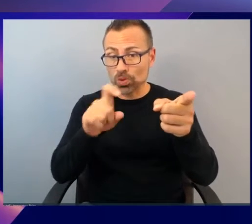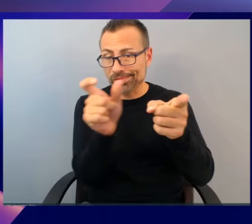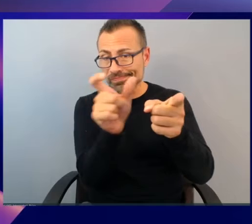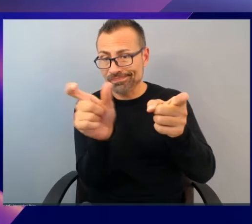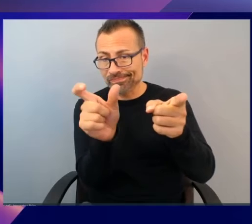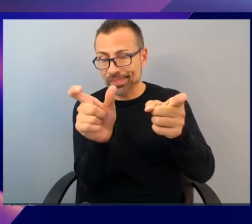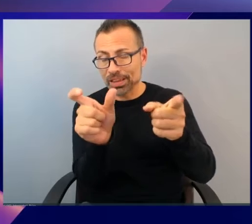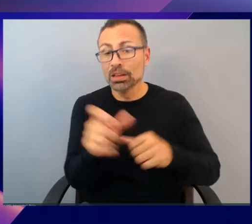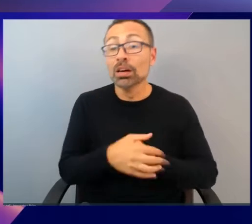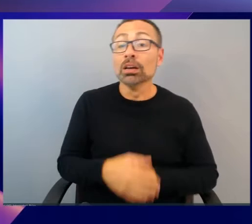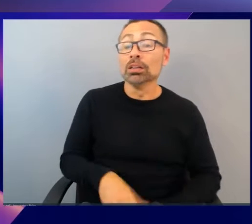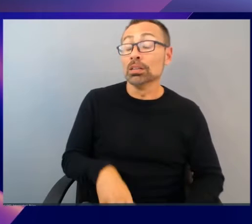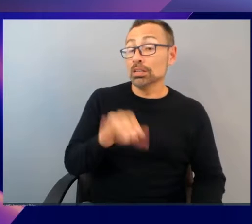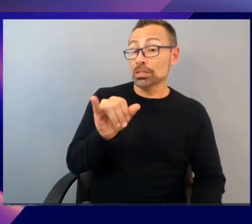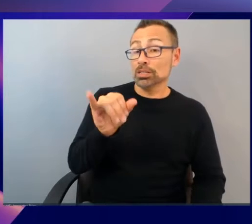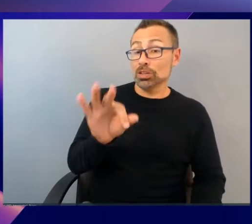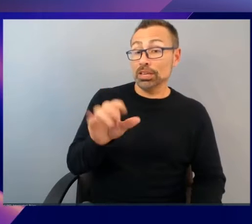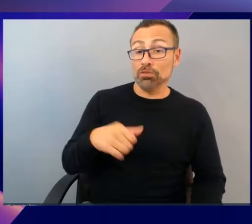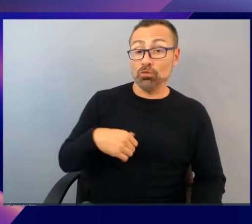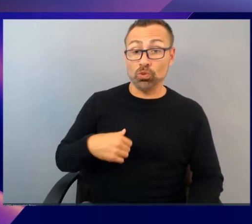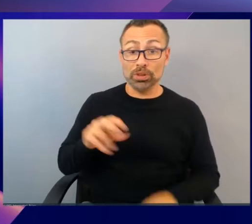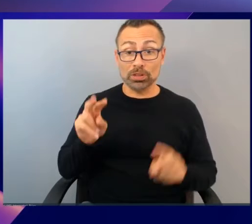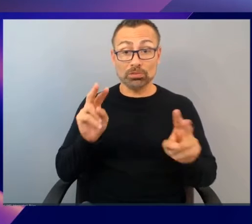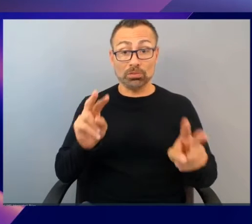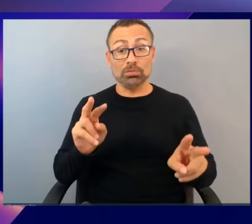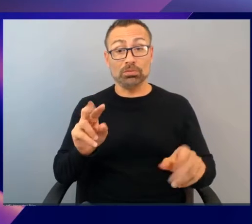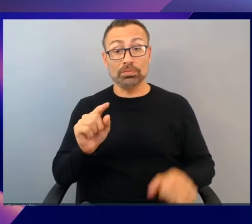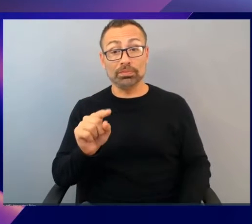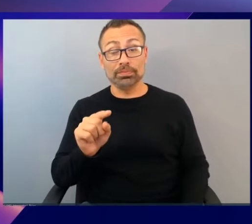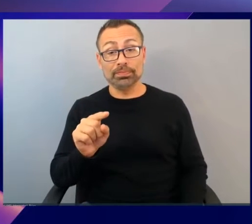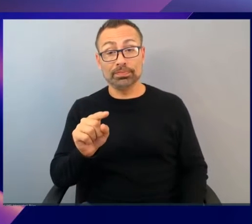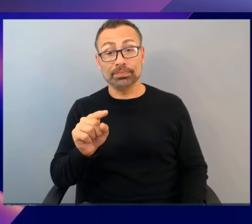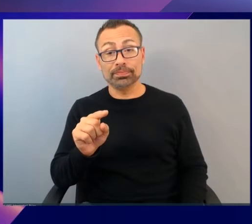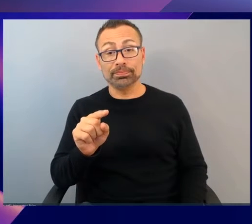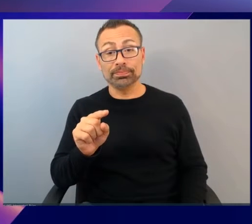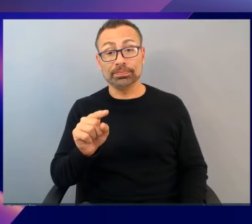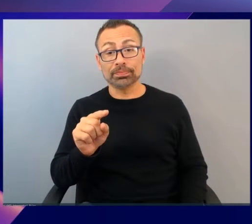And so if we take a look here at the items in the log entry,